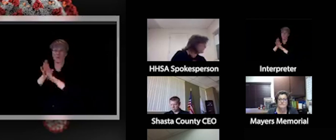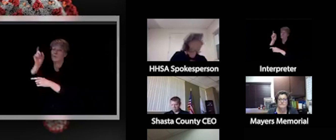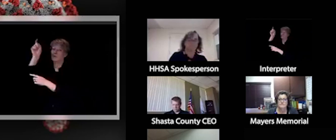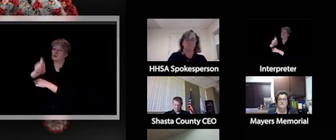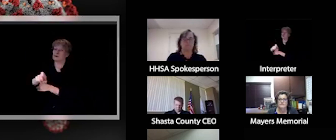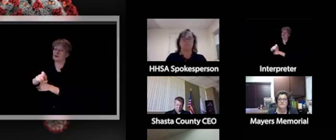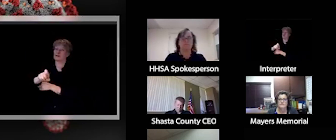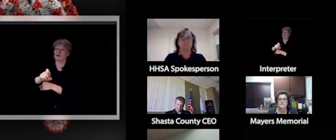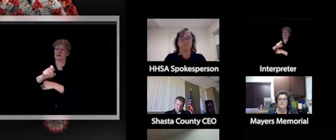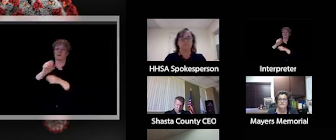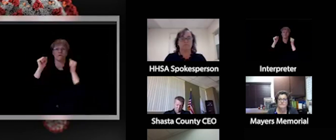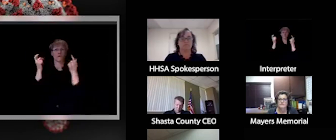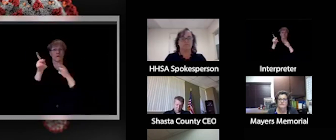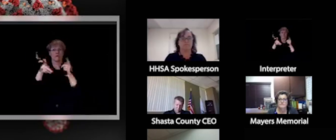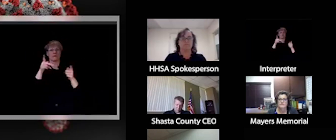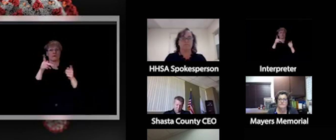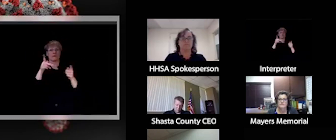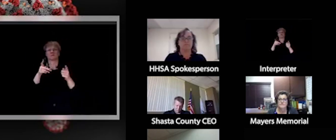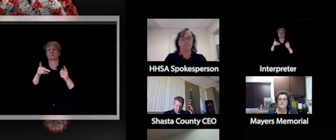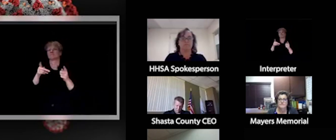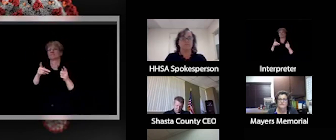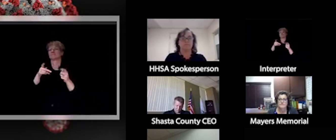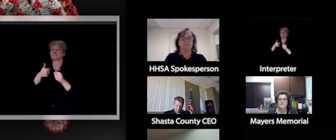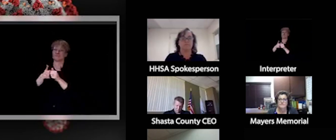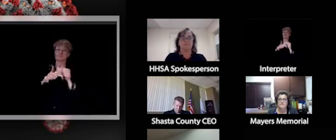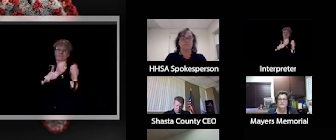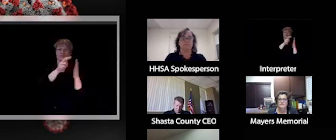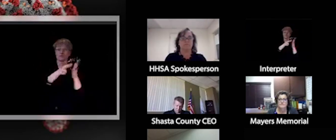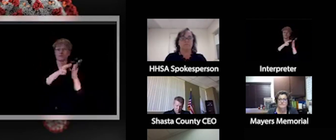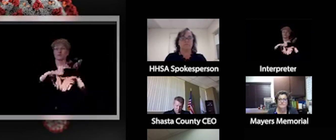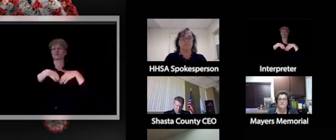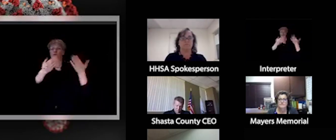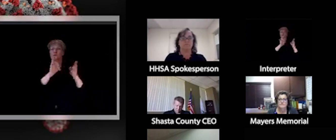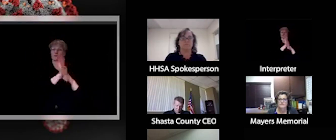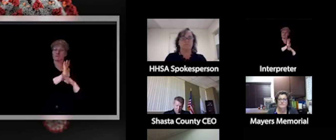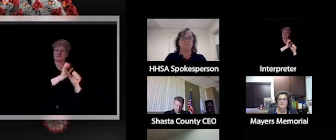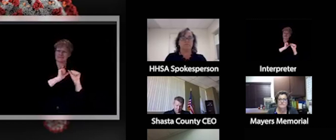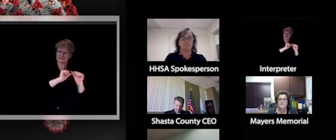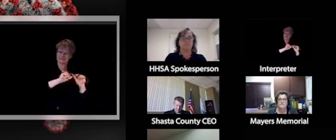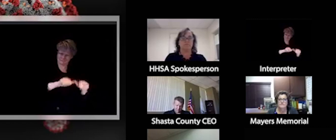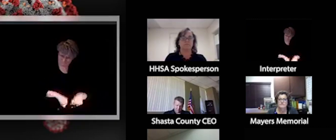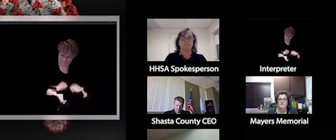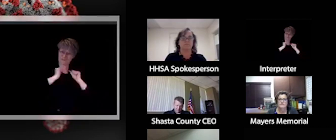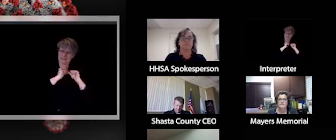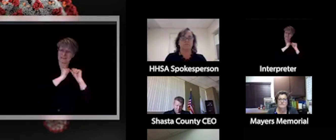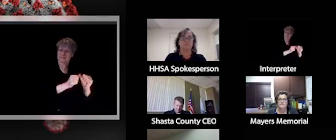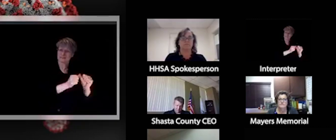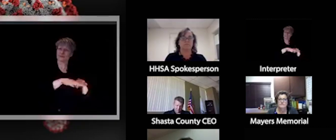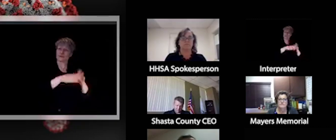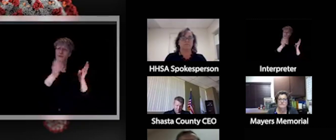contribute. We need everyone to do their part. So, we need businesses and faith communities